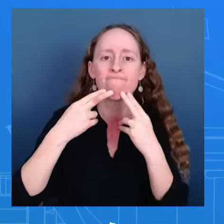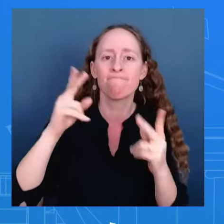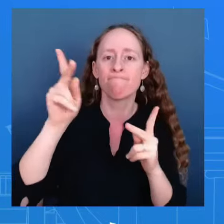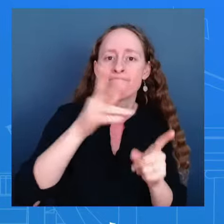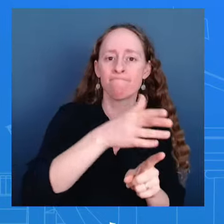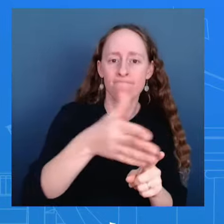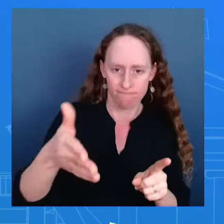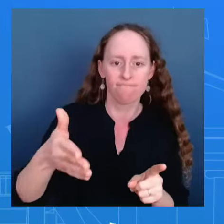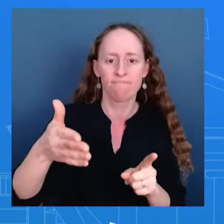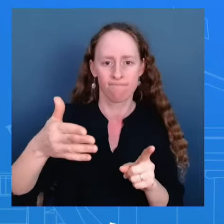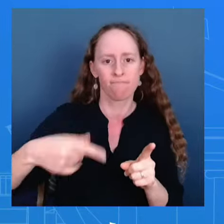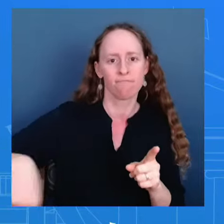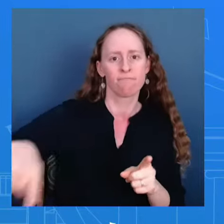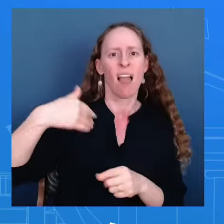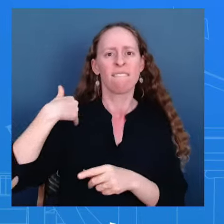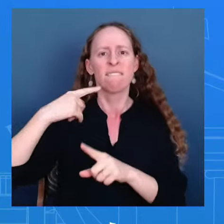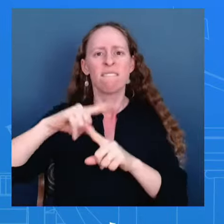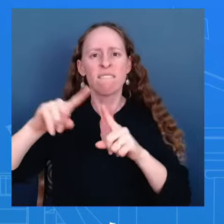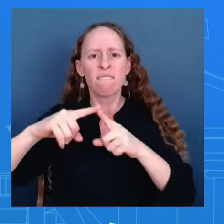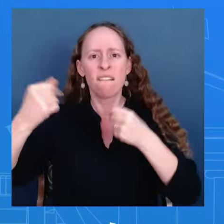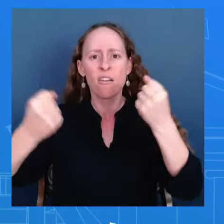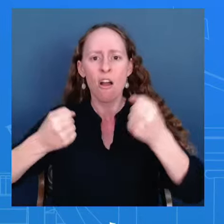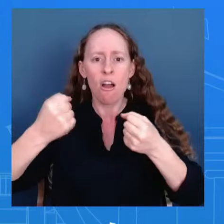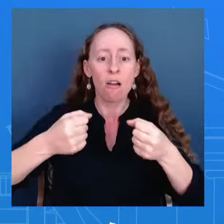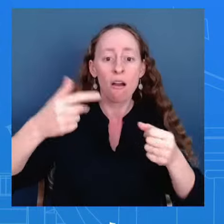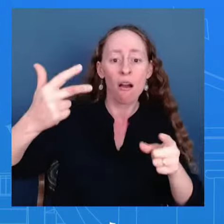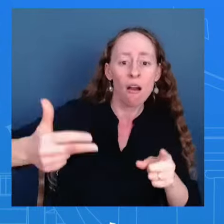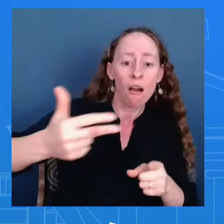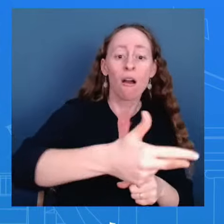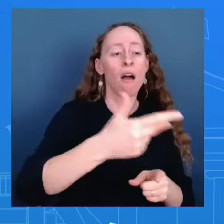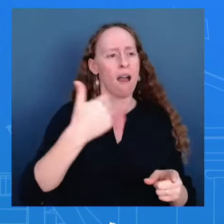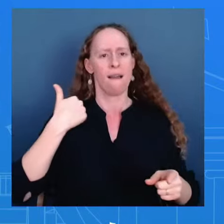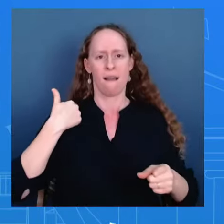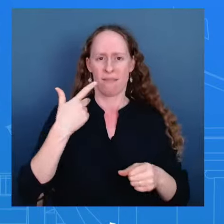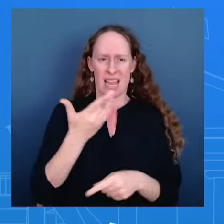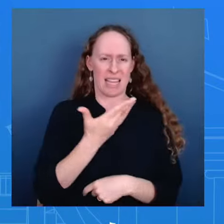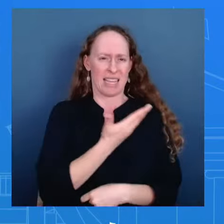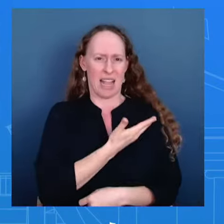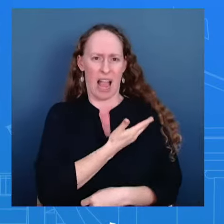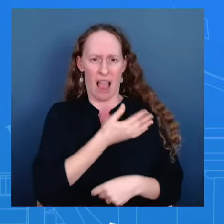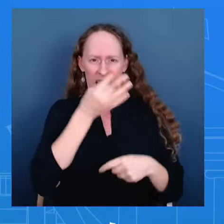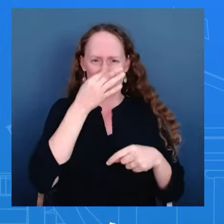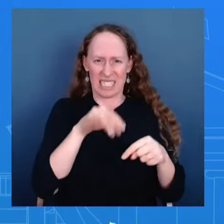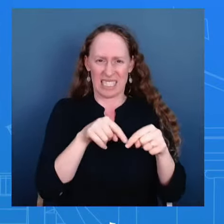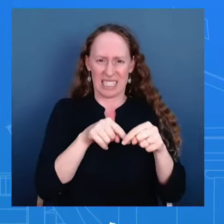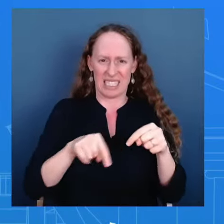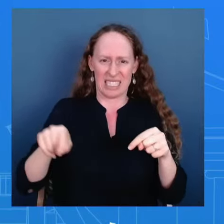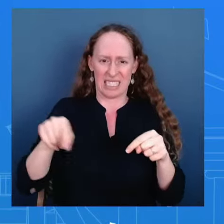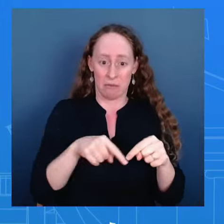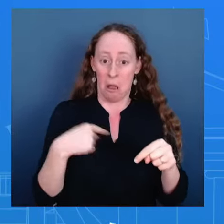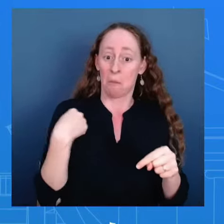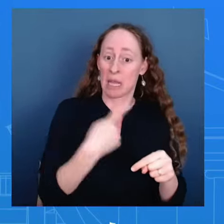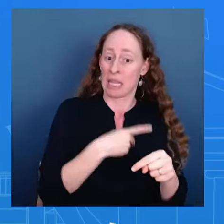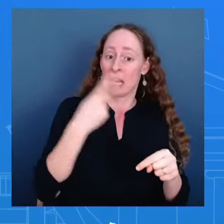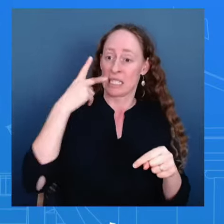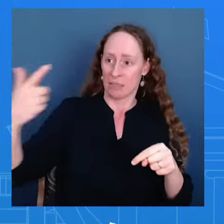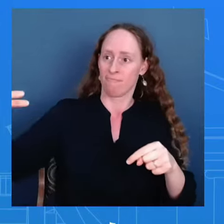along a corridor by the way, that they told us they were going to use. So, everything we're seeing, and we can't see everything,